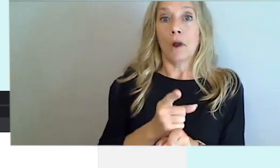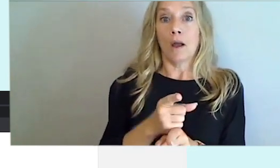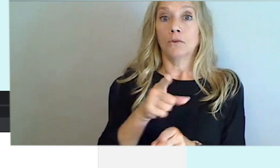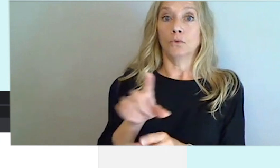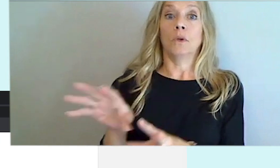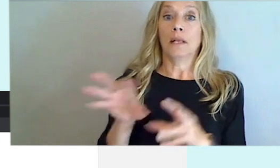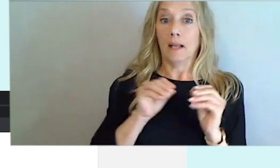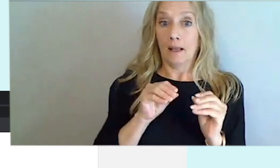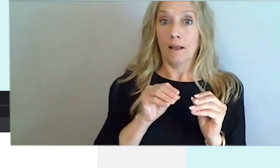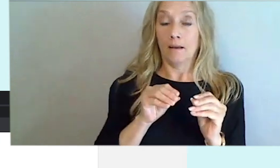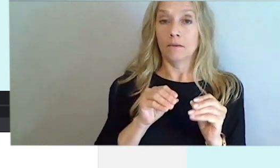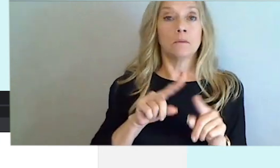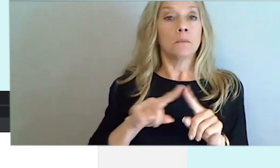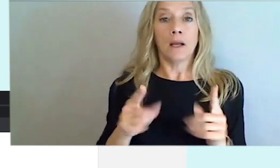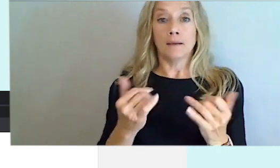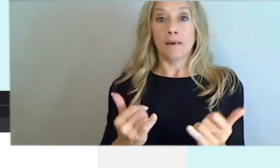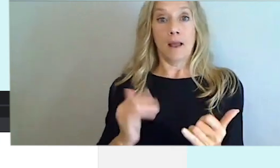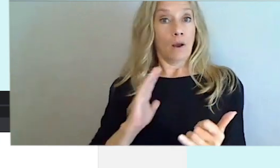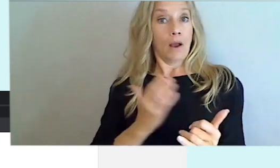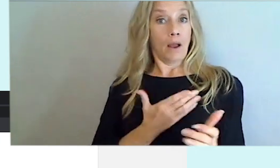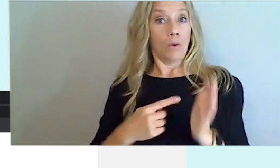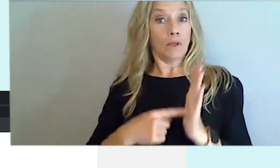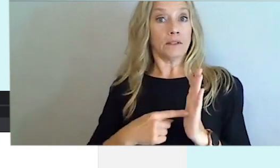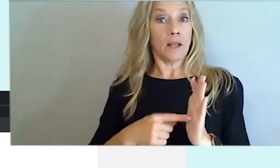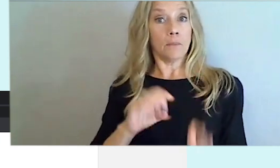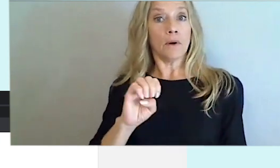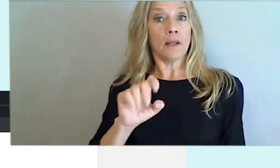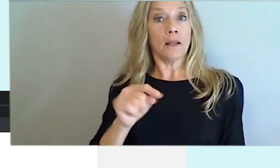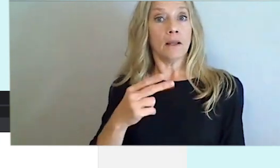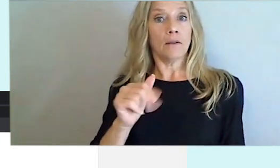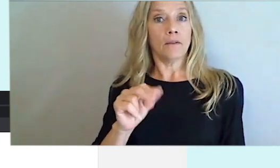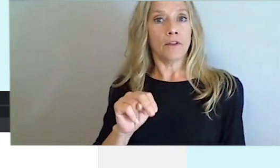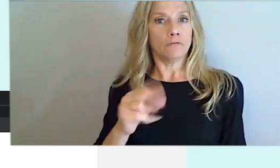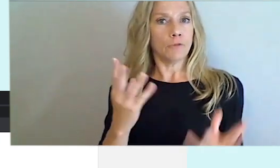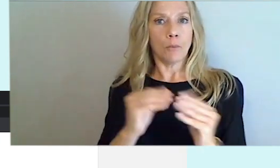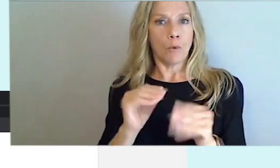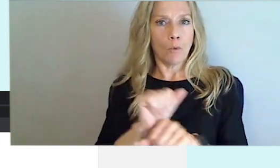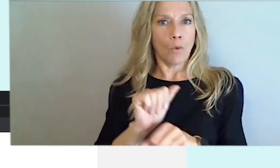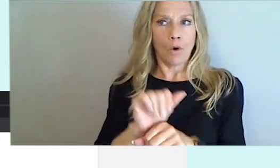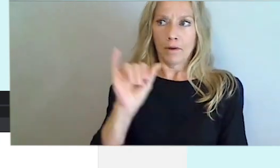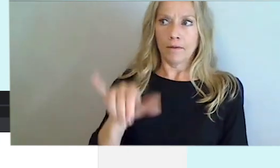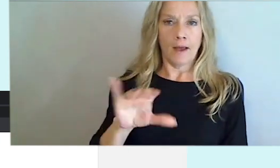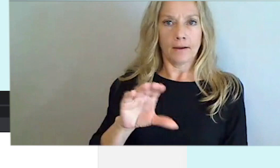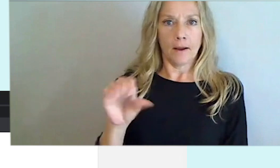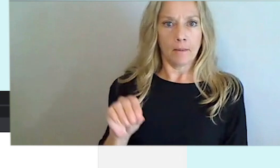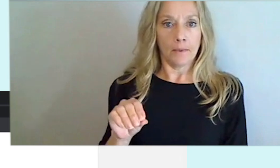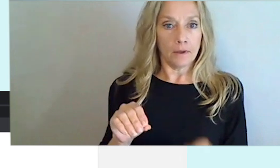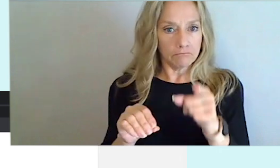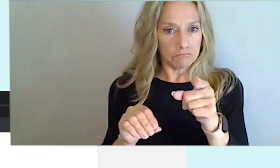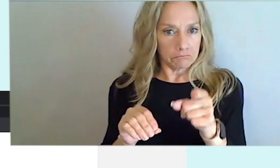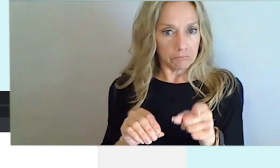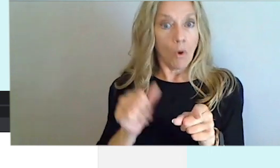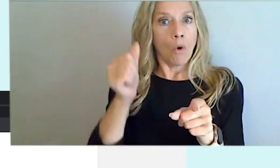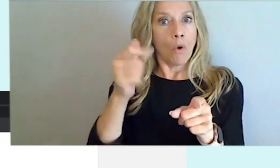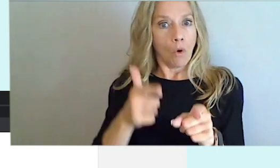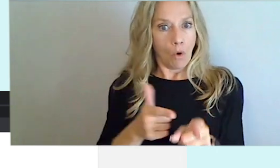For this example, Ethan no longer works for this employer, but all the information is correct as of the last day of this job.